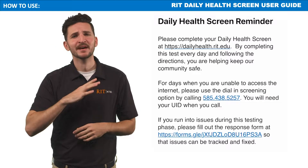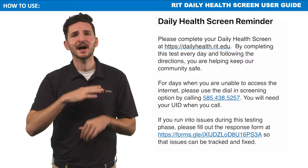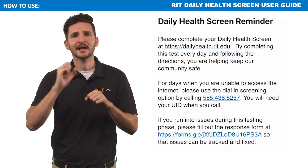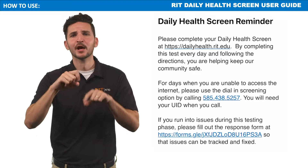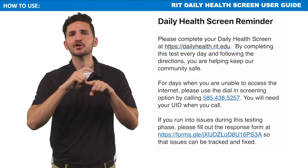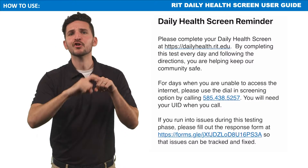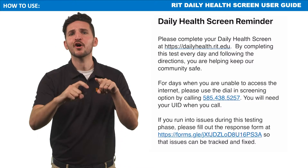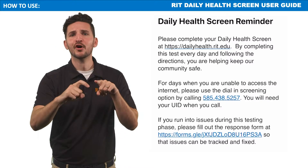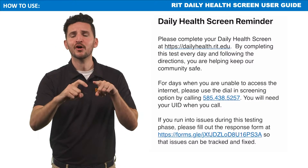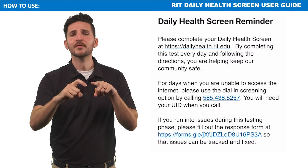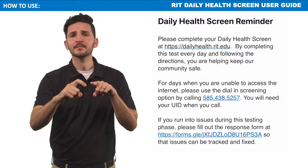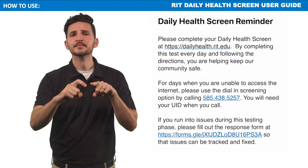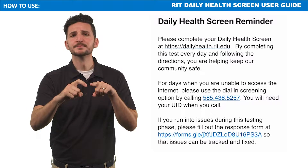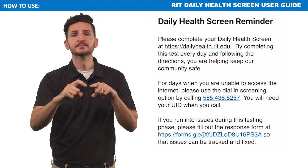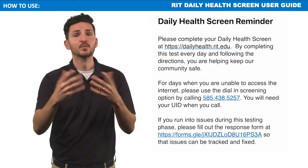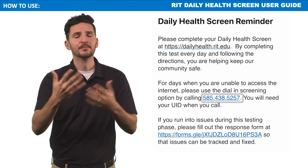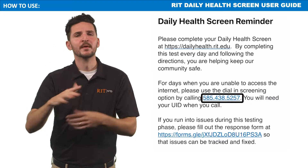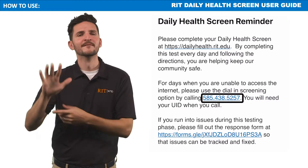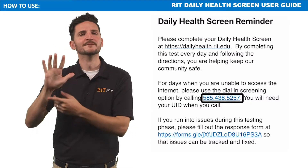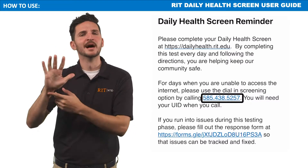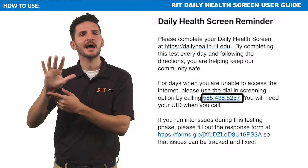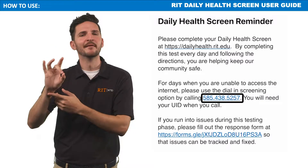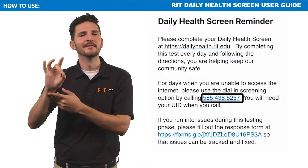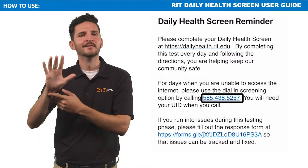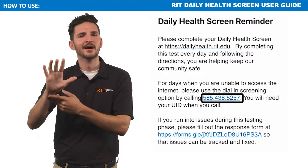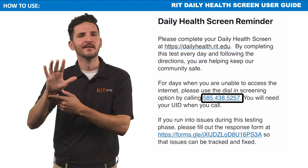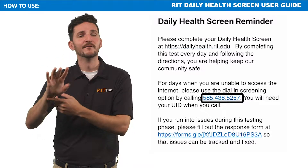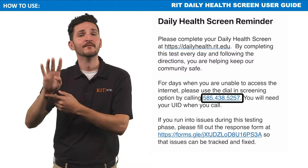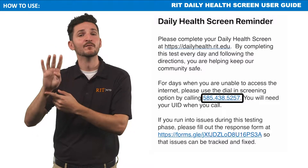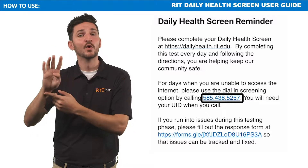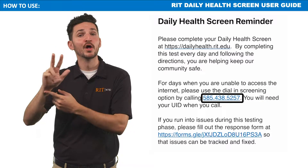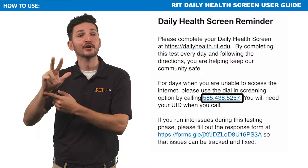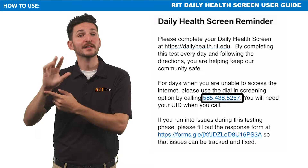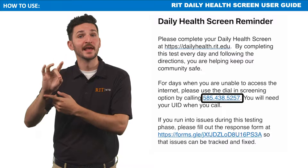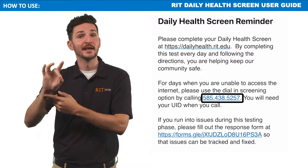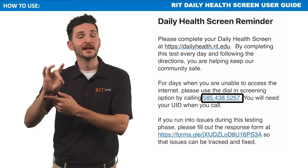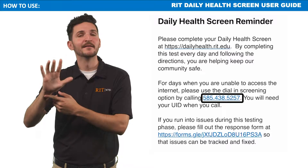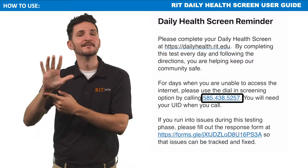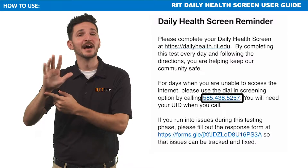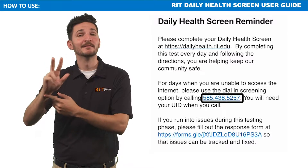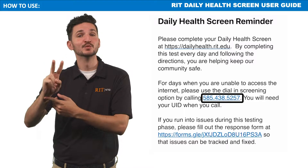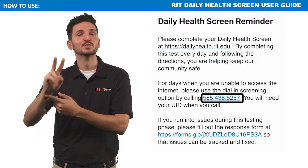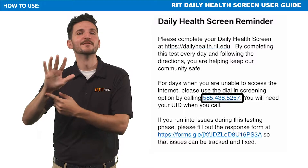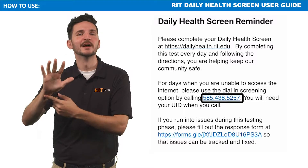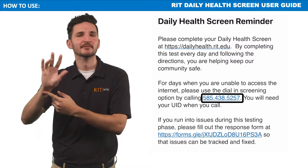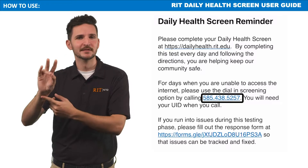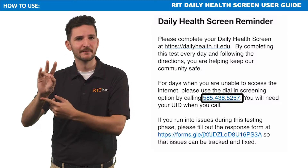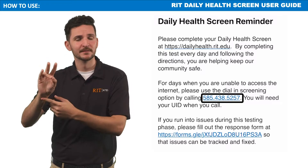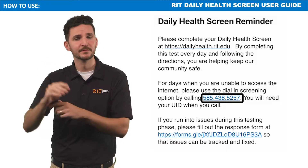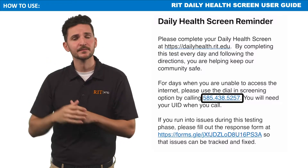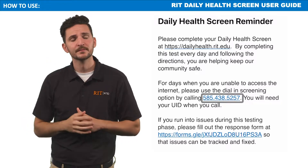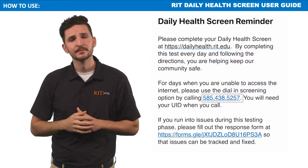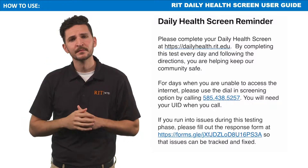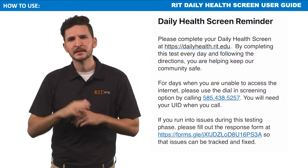If you don’t have an internet connection, you can call 585-438-5257.